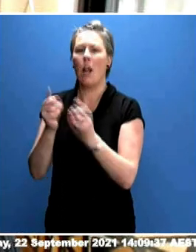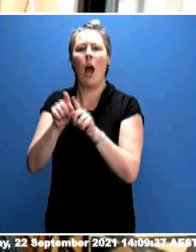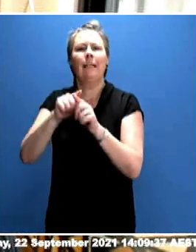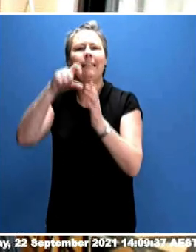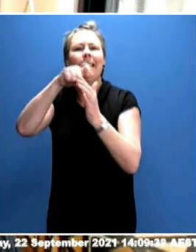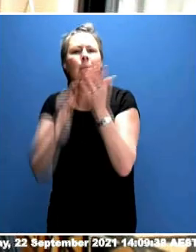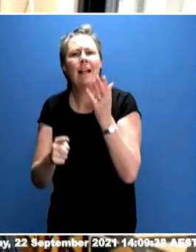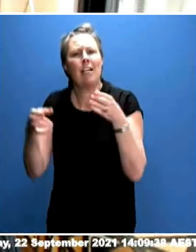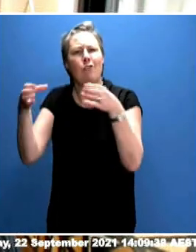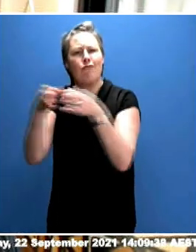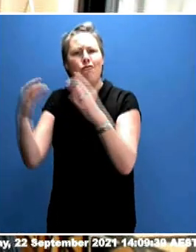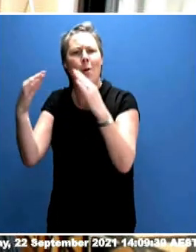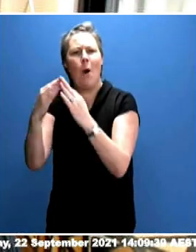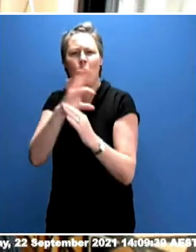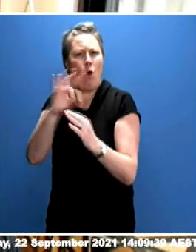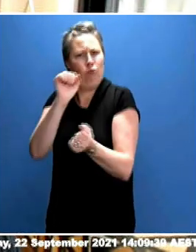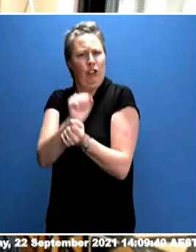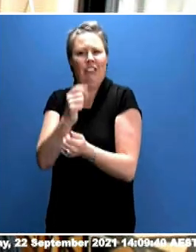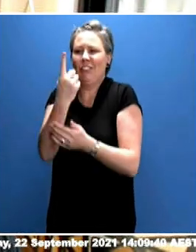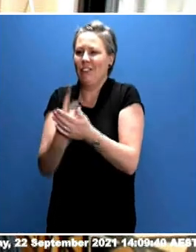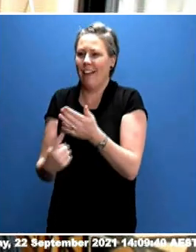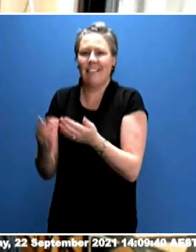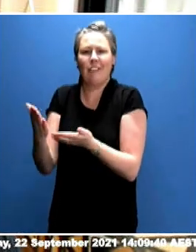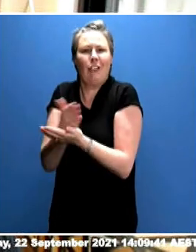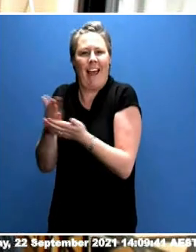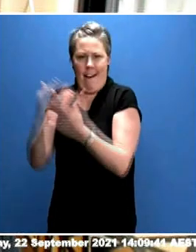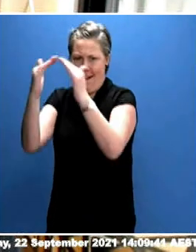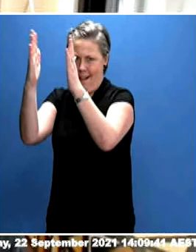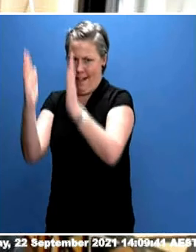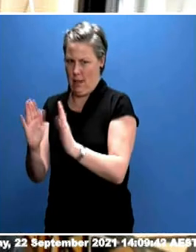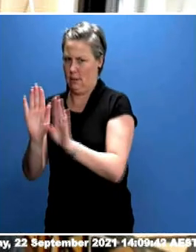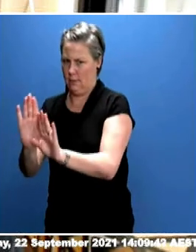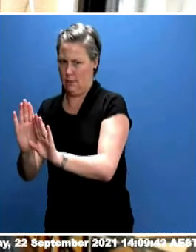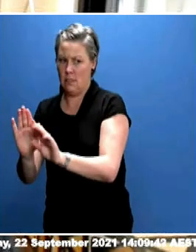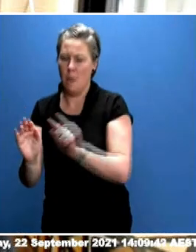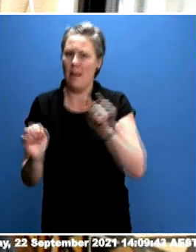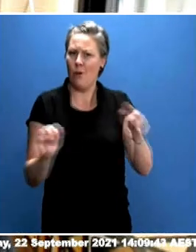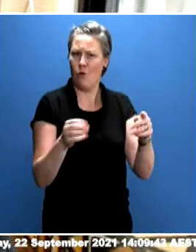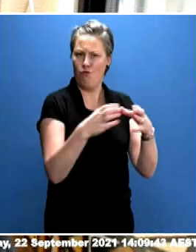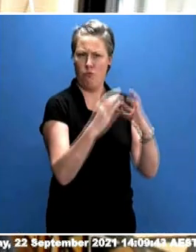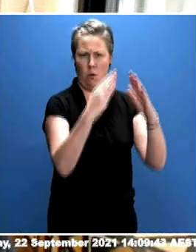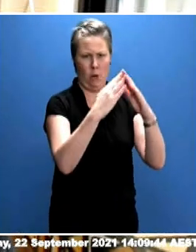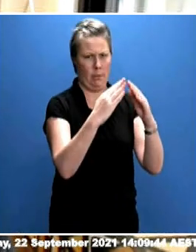These are different, so that the issue of severity of disability would be a